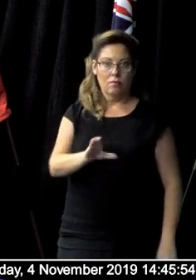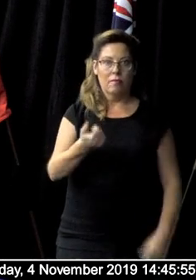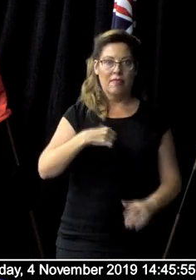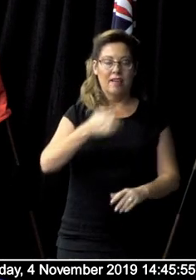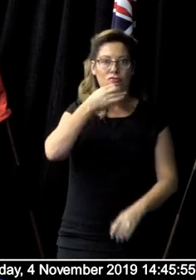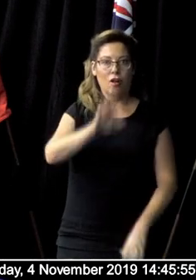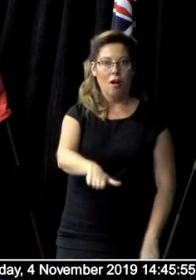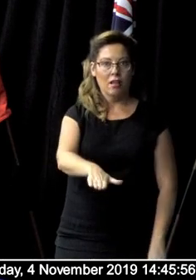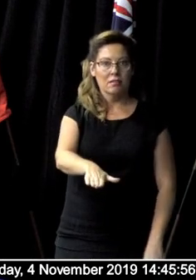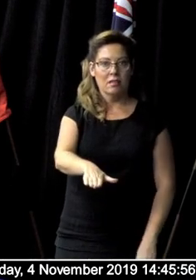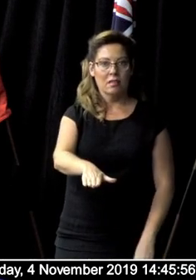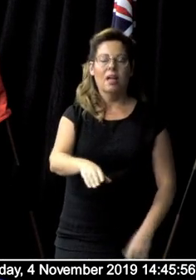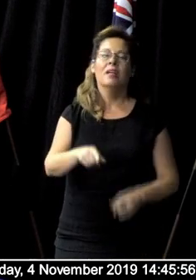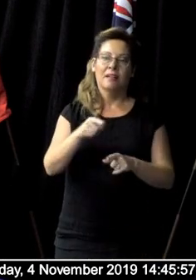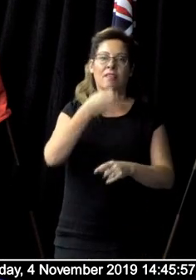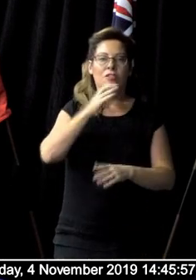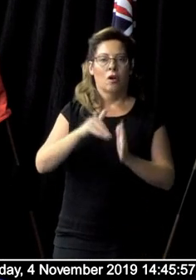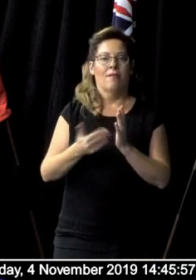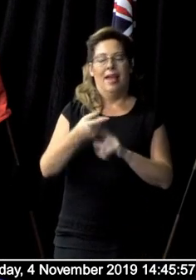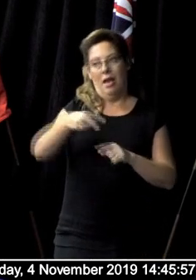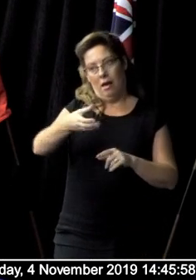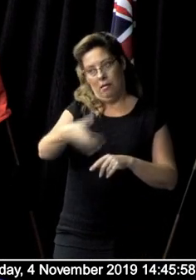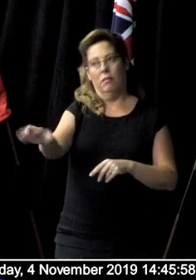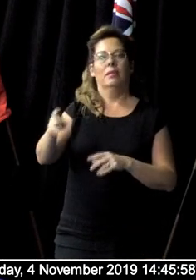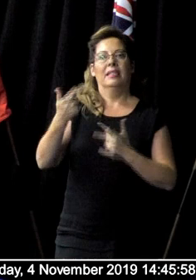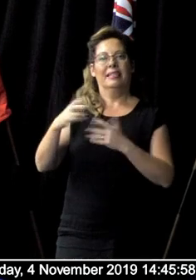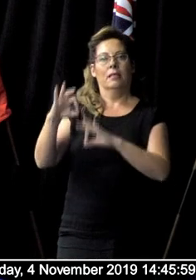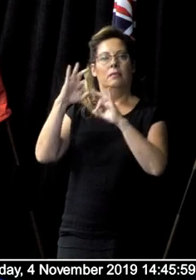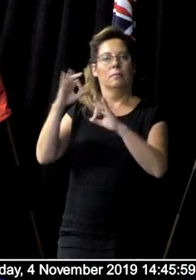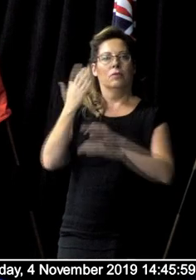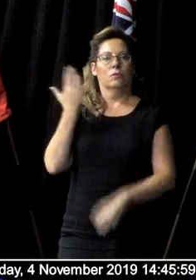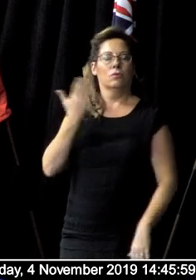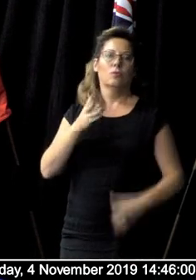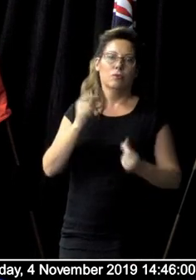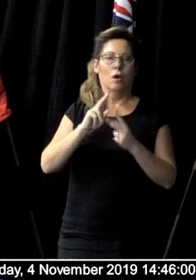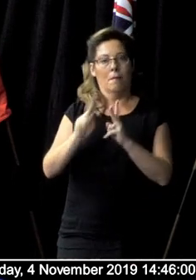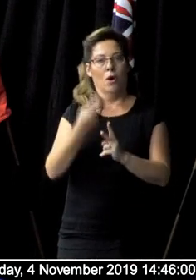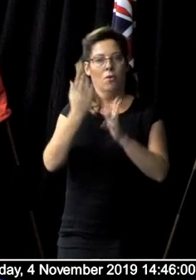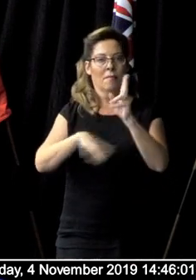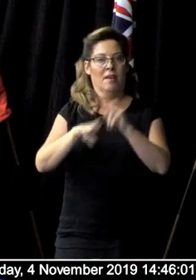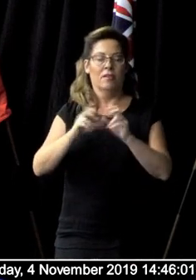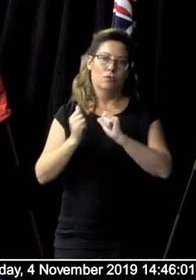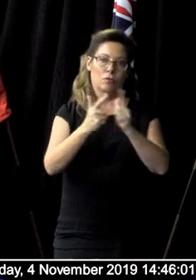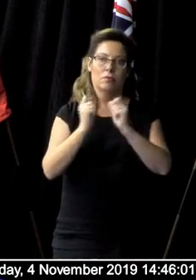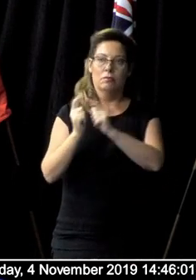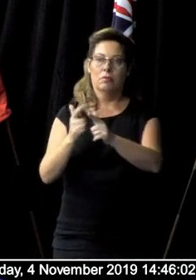They’ve ended up in a special school so that they could – both parents could work and pay their mortgage. And that’s recent?